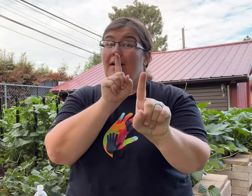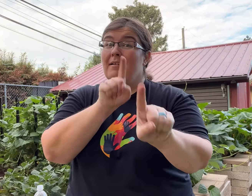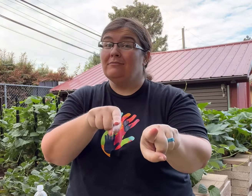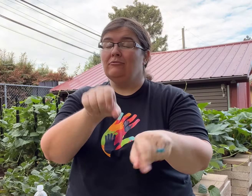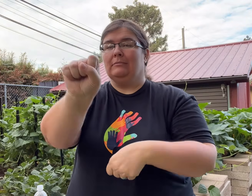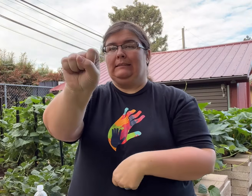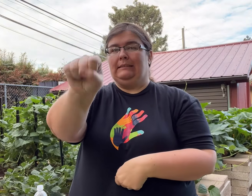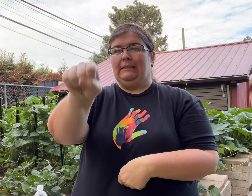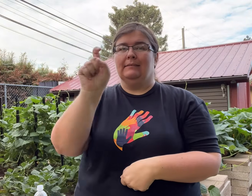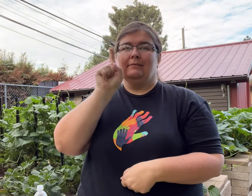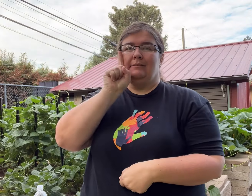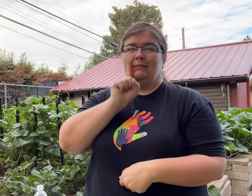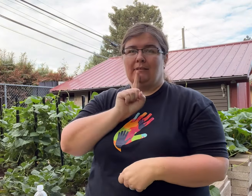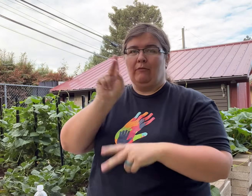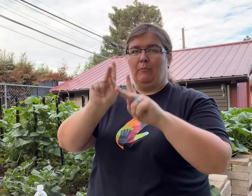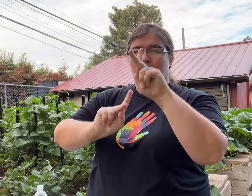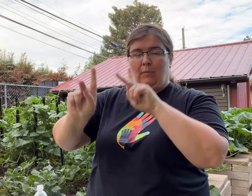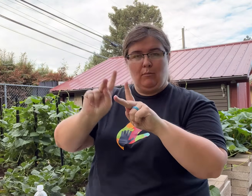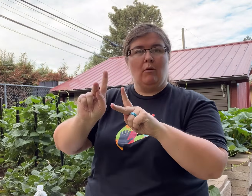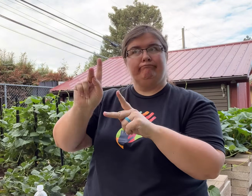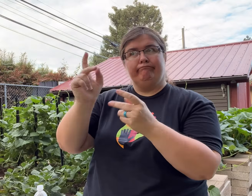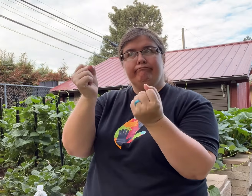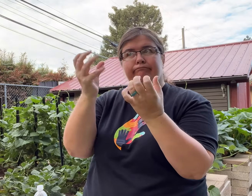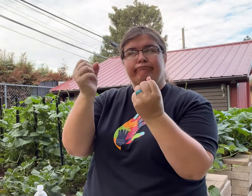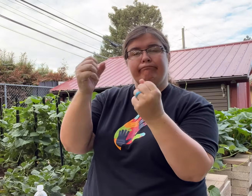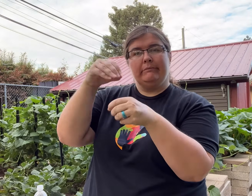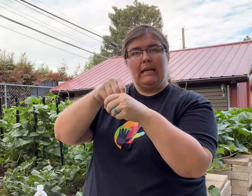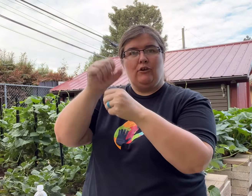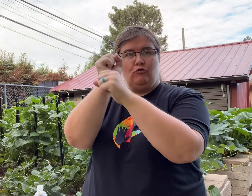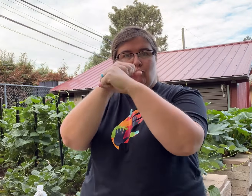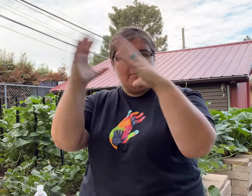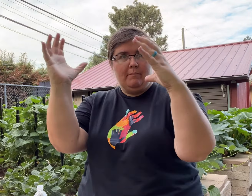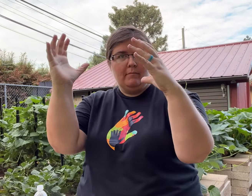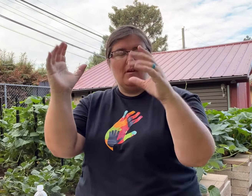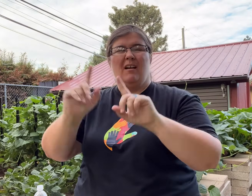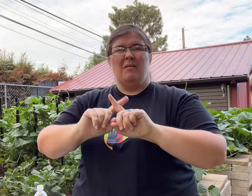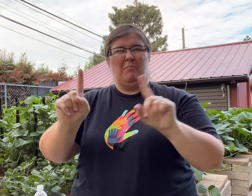So, the short answer to your question is yes, Deaf people sign in their dreams. But